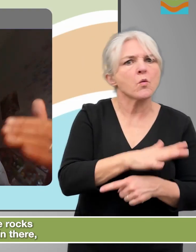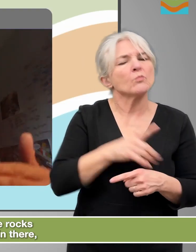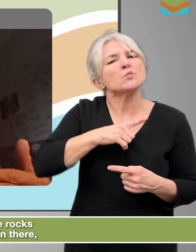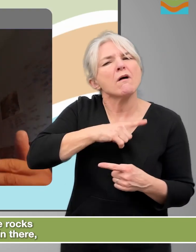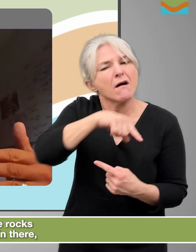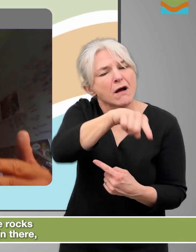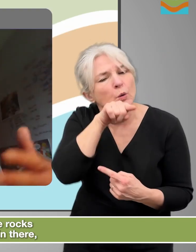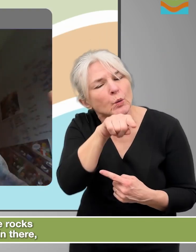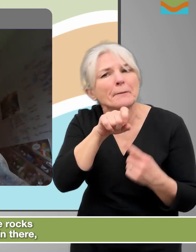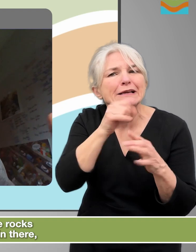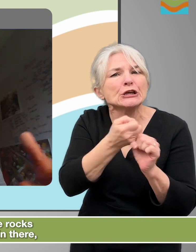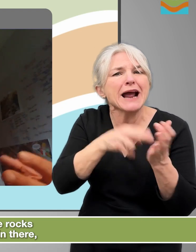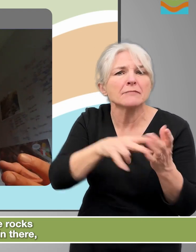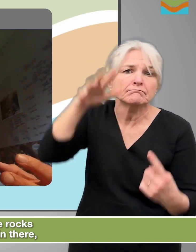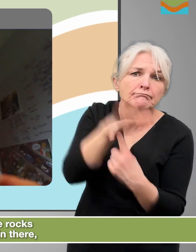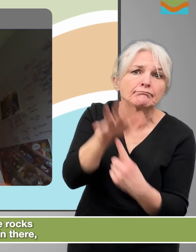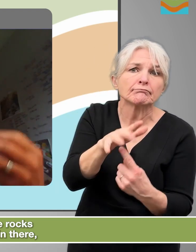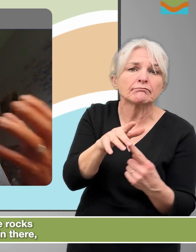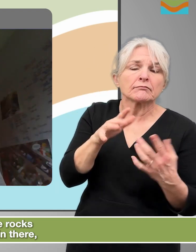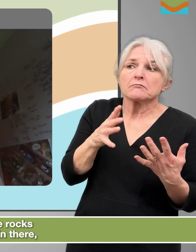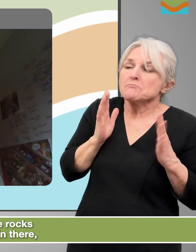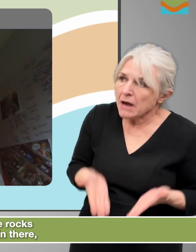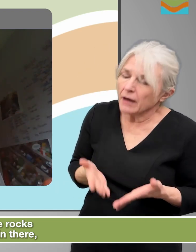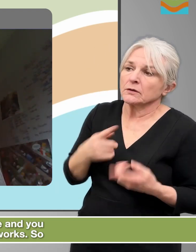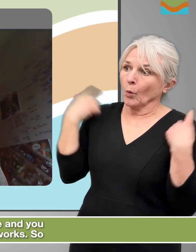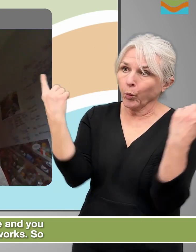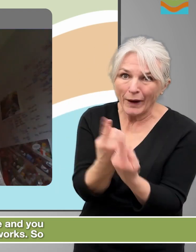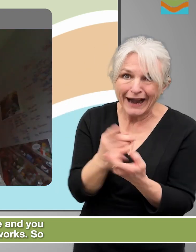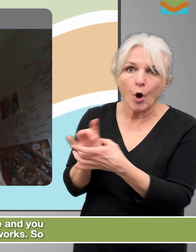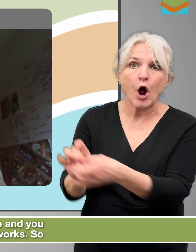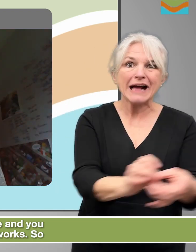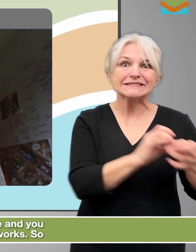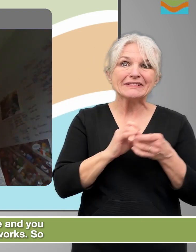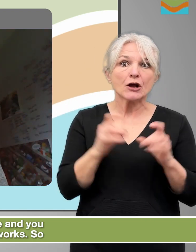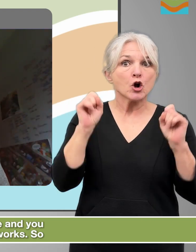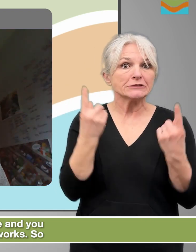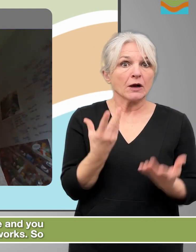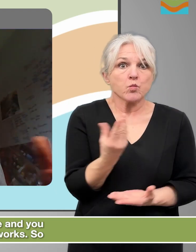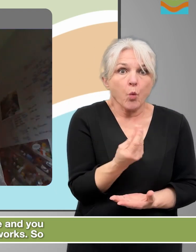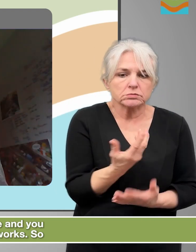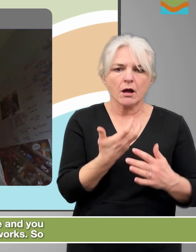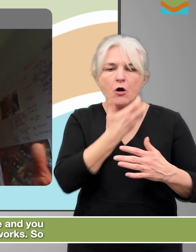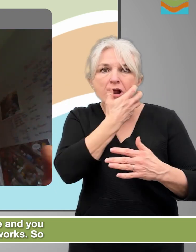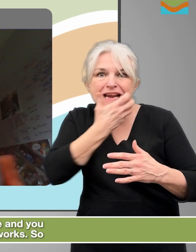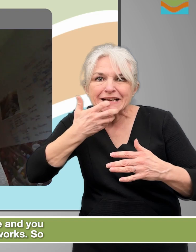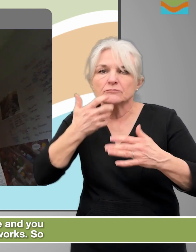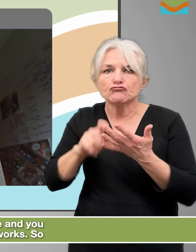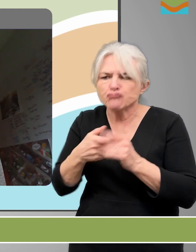the water and the heat and the rocks interact. You've got pollutants in there, you've got heat and cool in there and you need to know how that system works. So